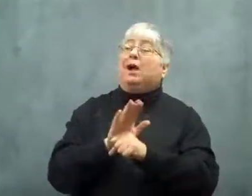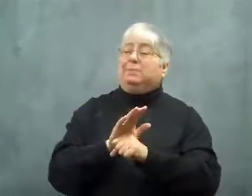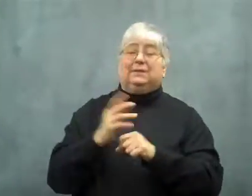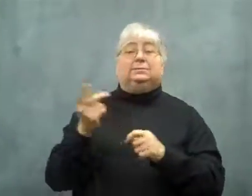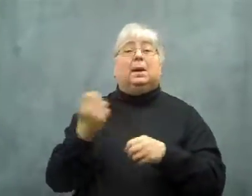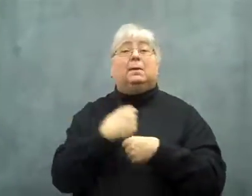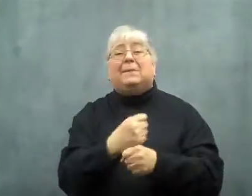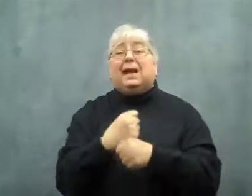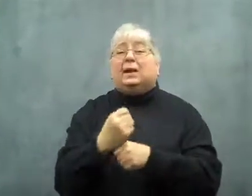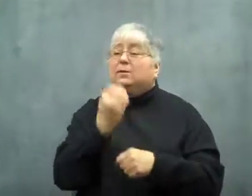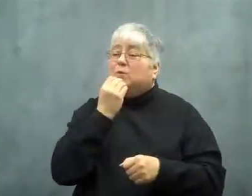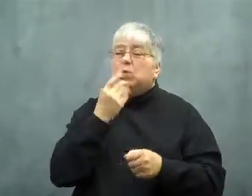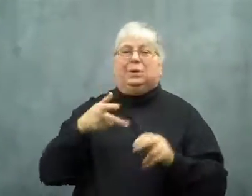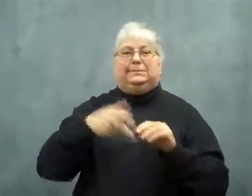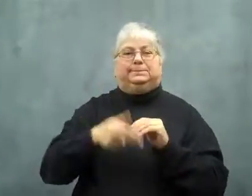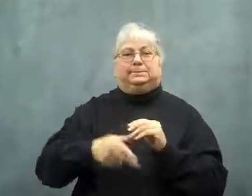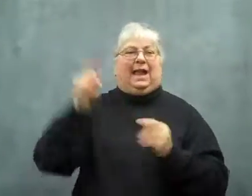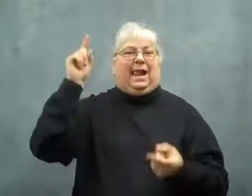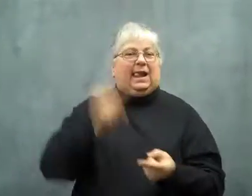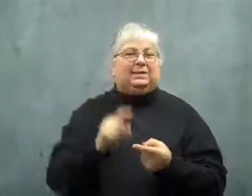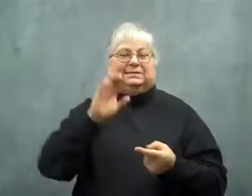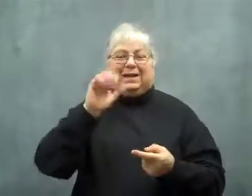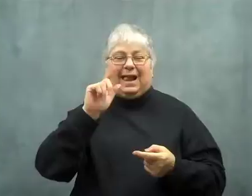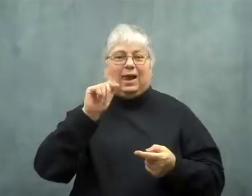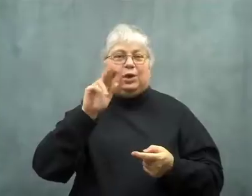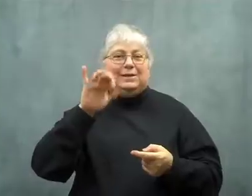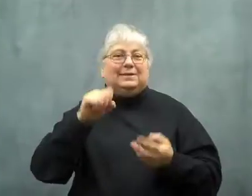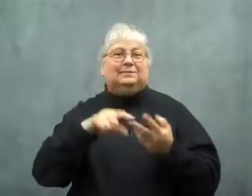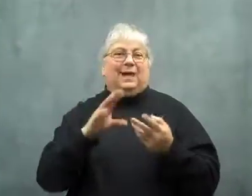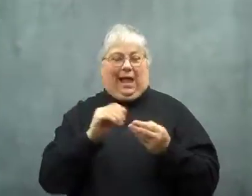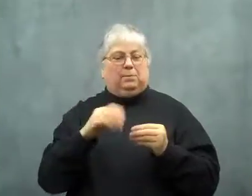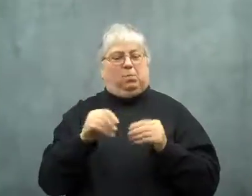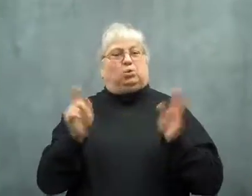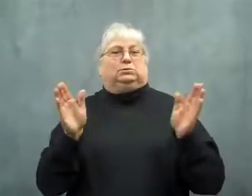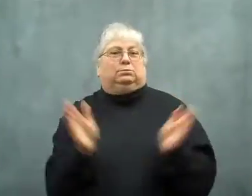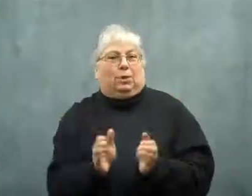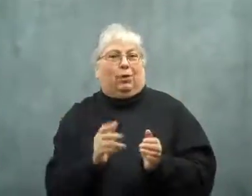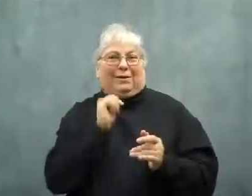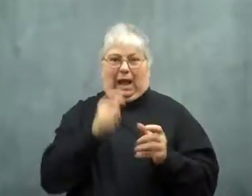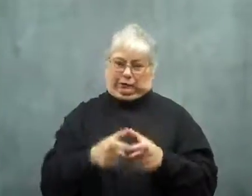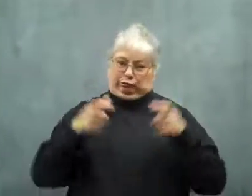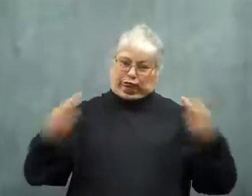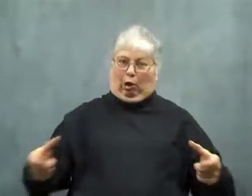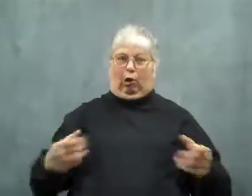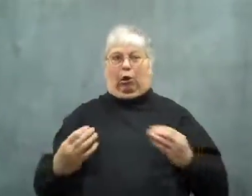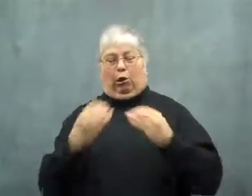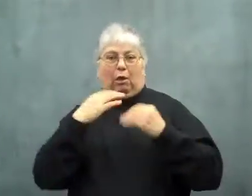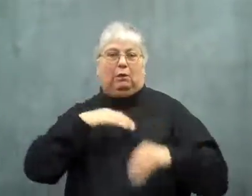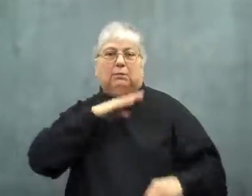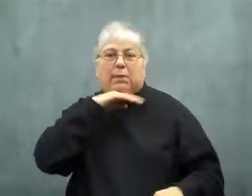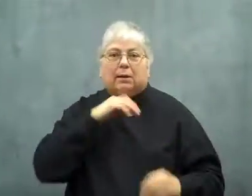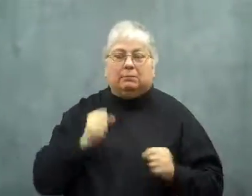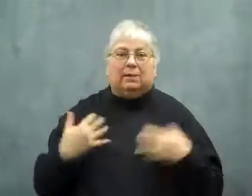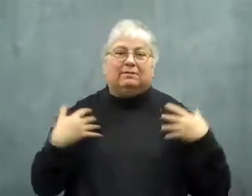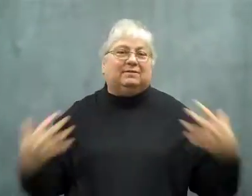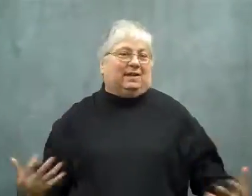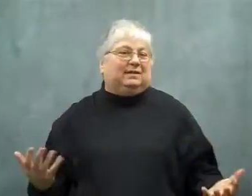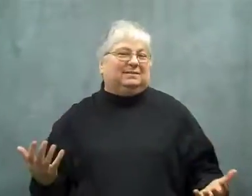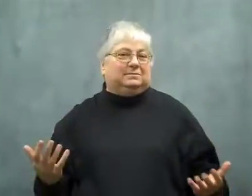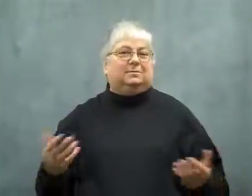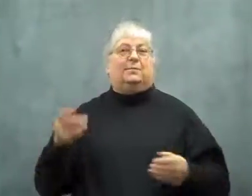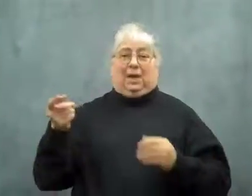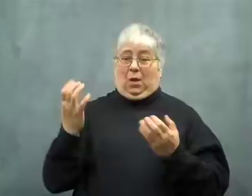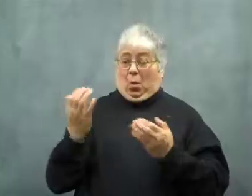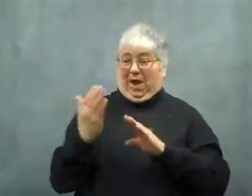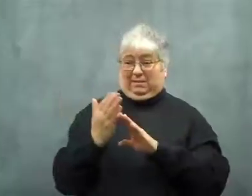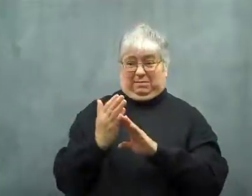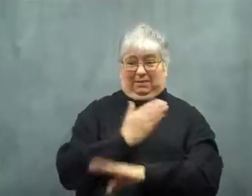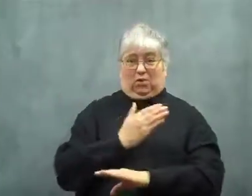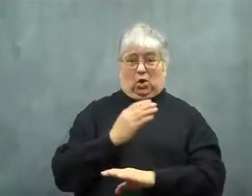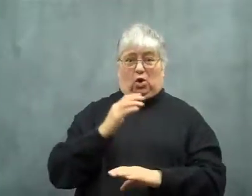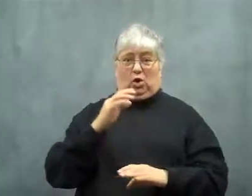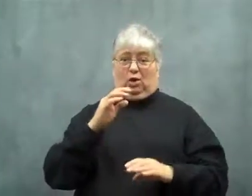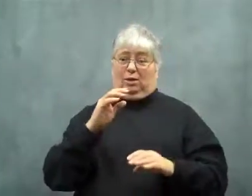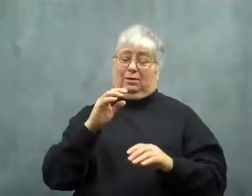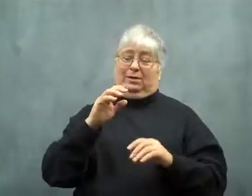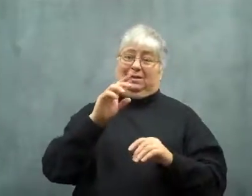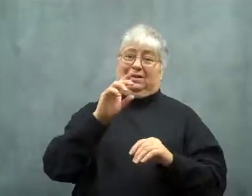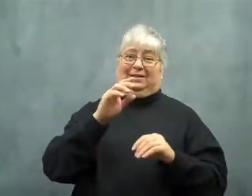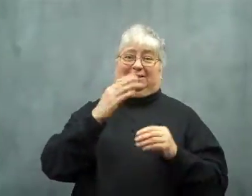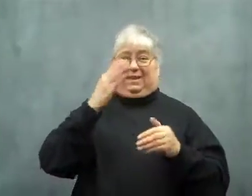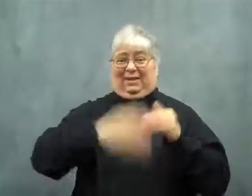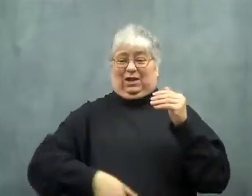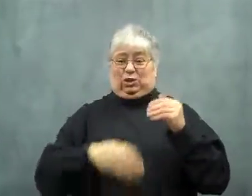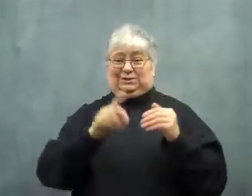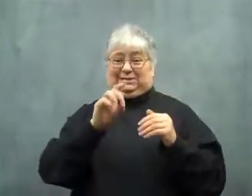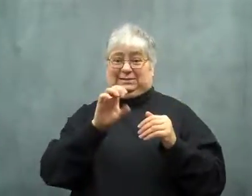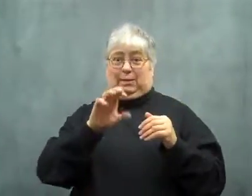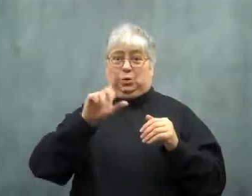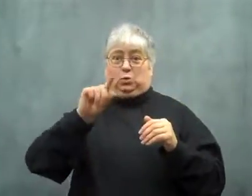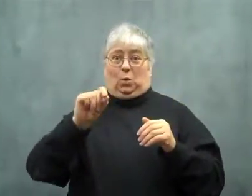They've committed to producing reduced calorie foods and smaller portions,